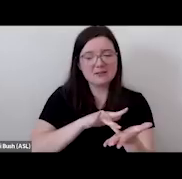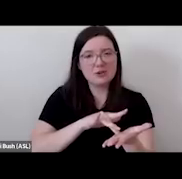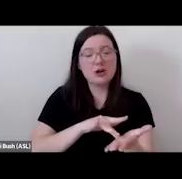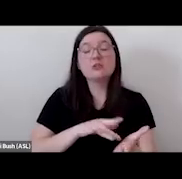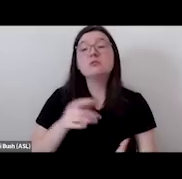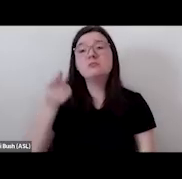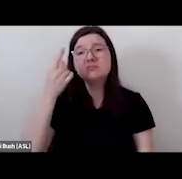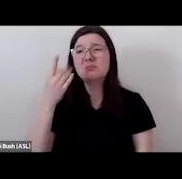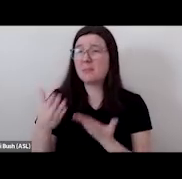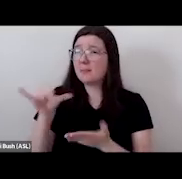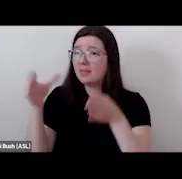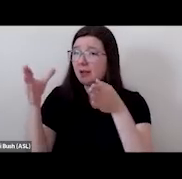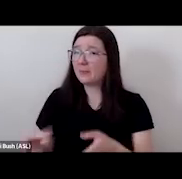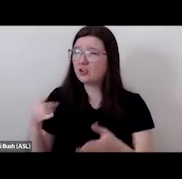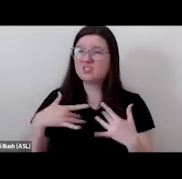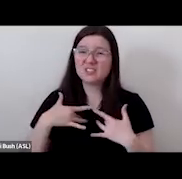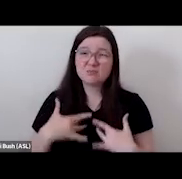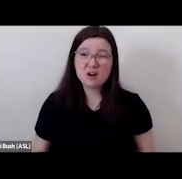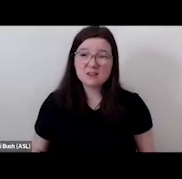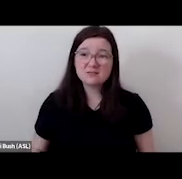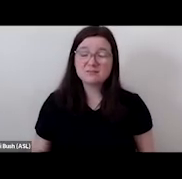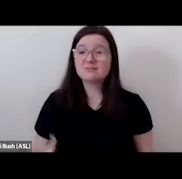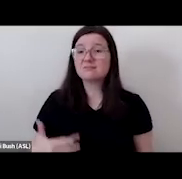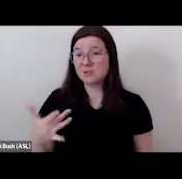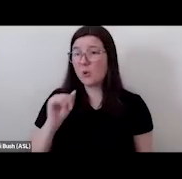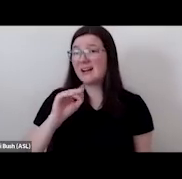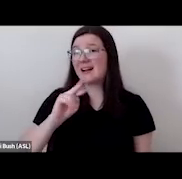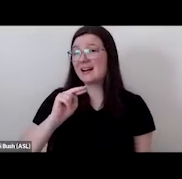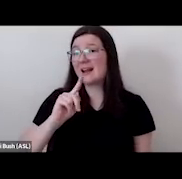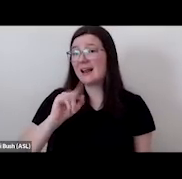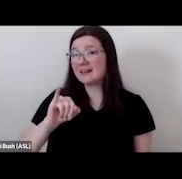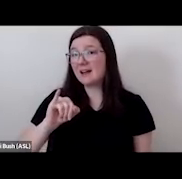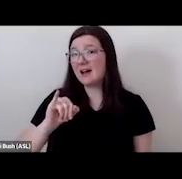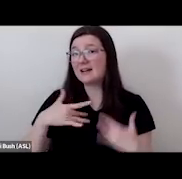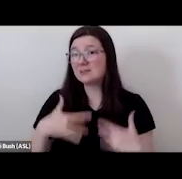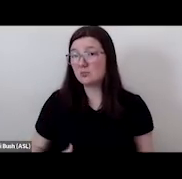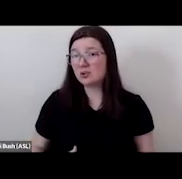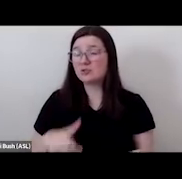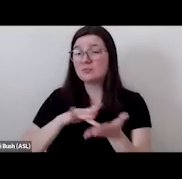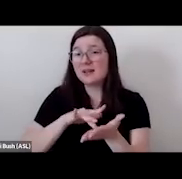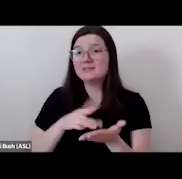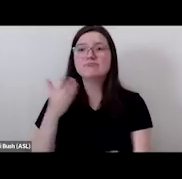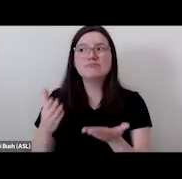If they could be prescribed an antidepressant, would that maybe help them at least be able to get out of bed